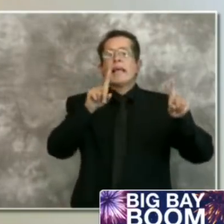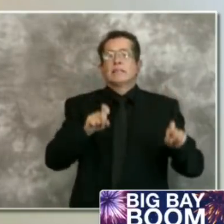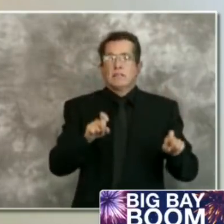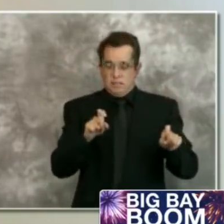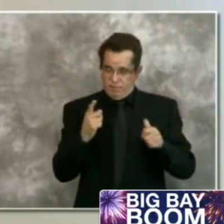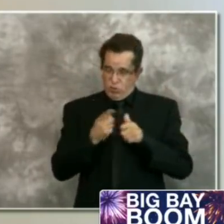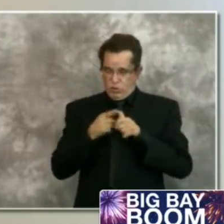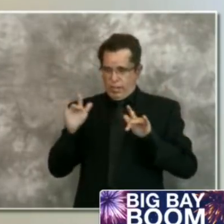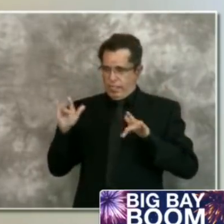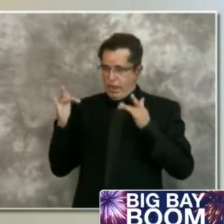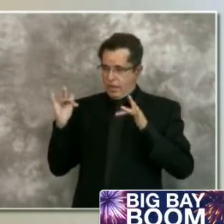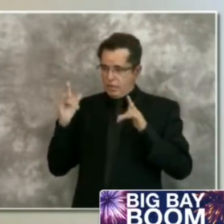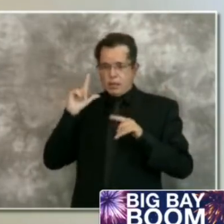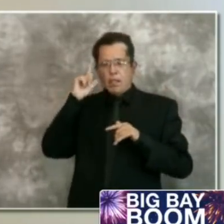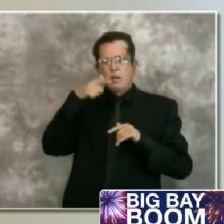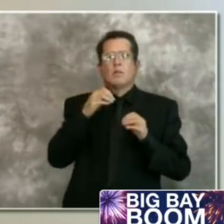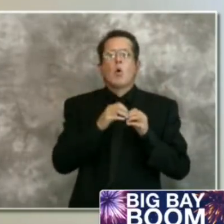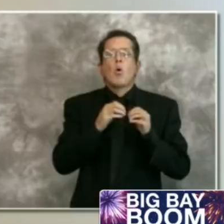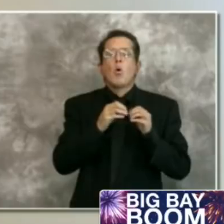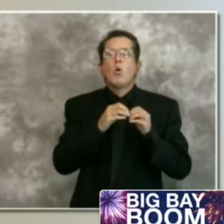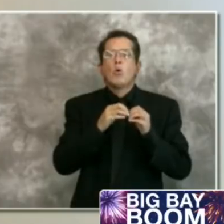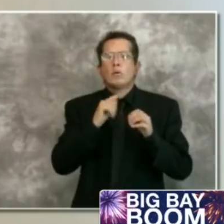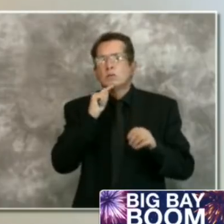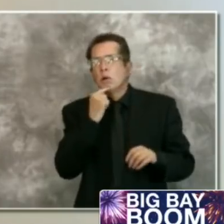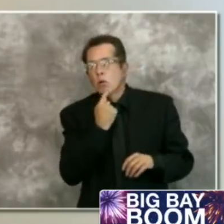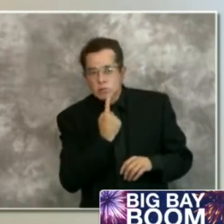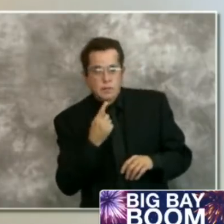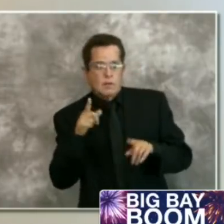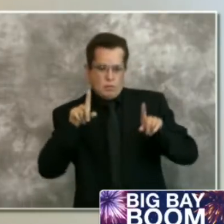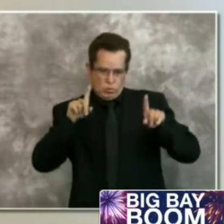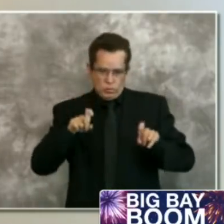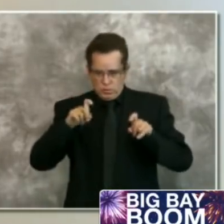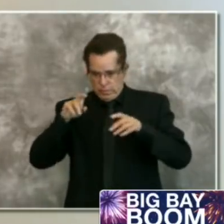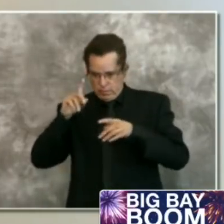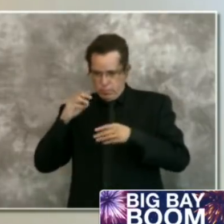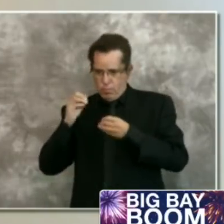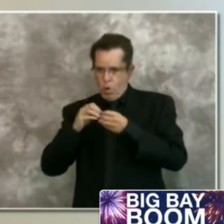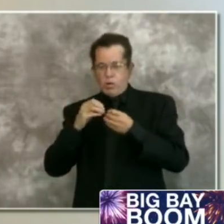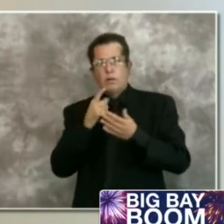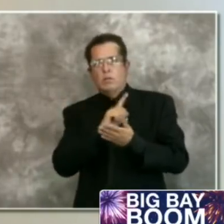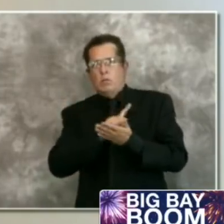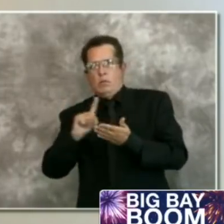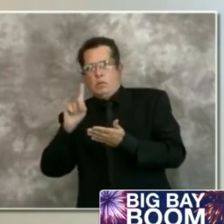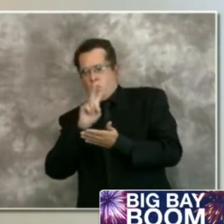DAYS AND THEN YOU MIGHT BEGIN TO SEE MILD TEMPS. AND YOU DECIDE TO GET ACTIVE AND PERHAPS TAKES A FEW DAYS TO